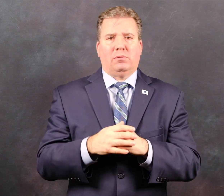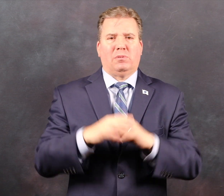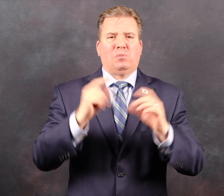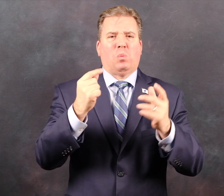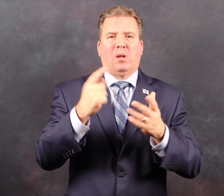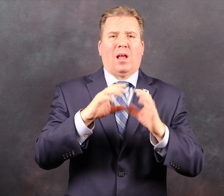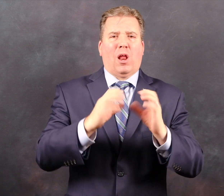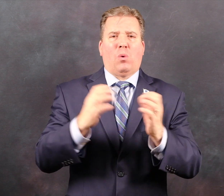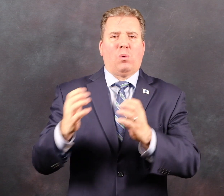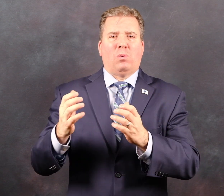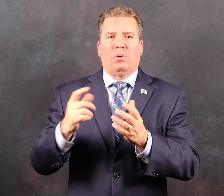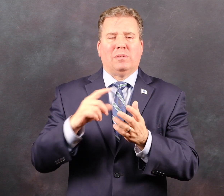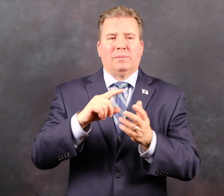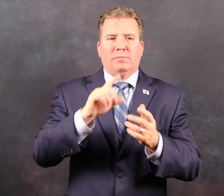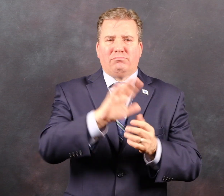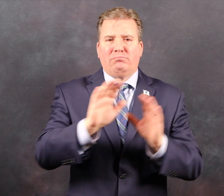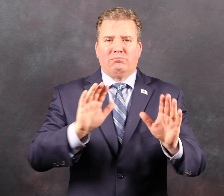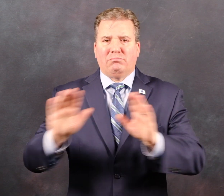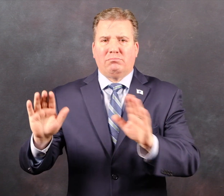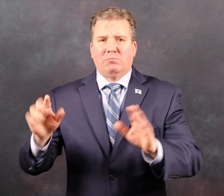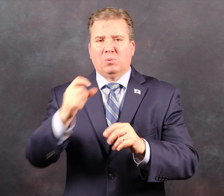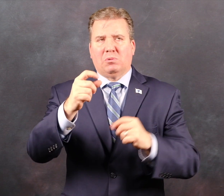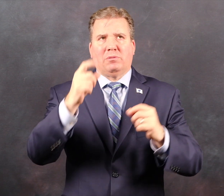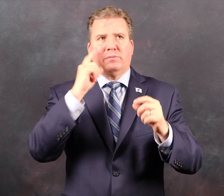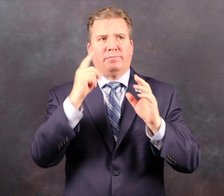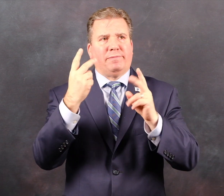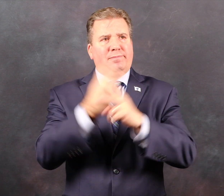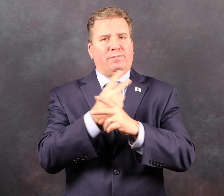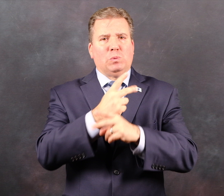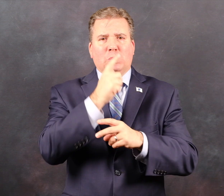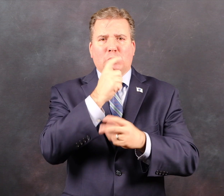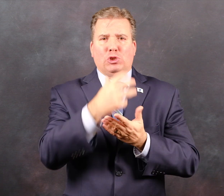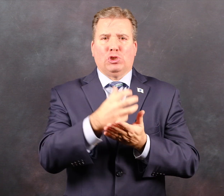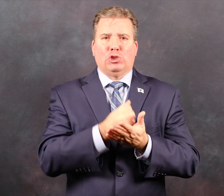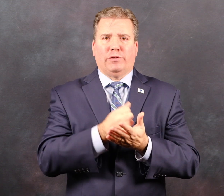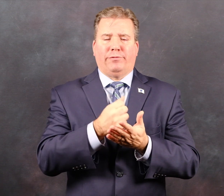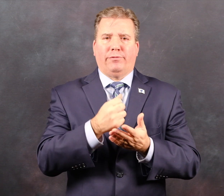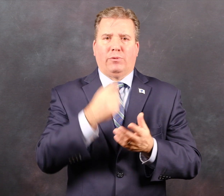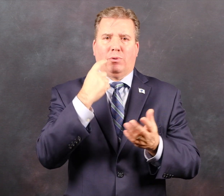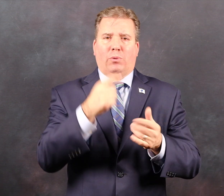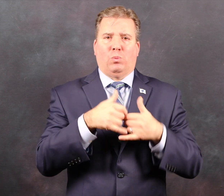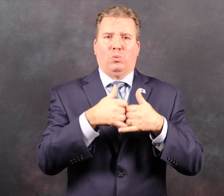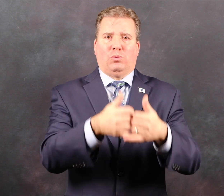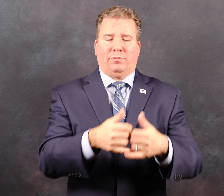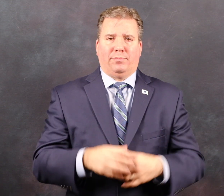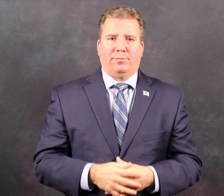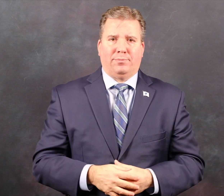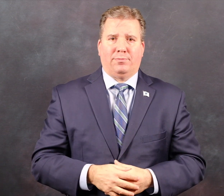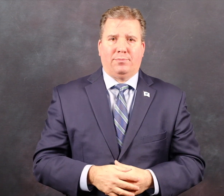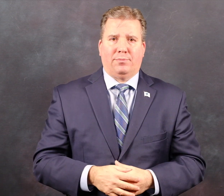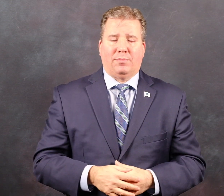In the meantime, please consider who would be worthy of awards in the various categories.